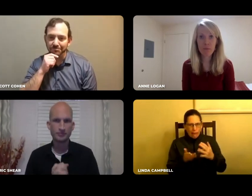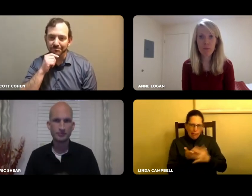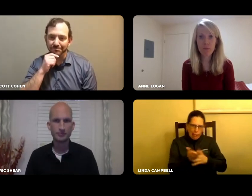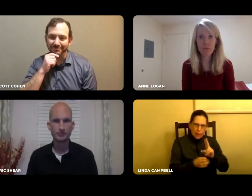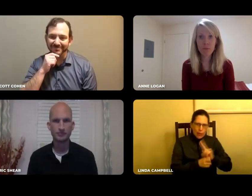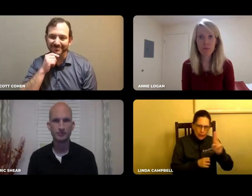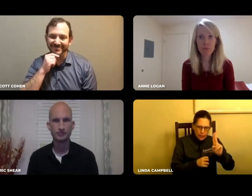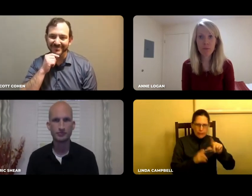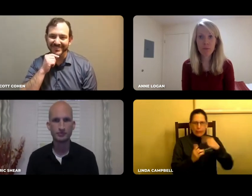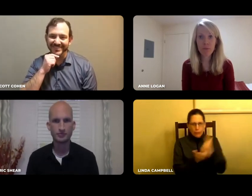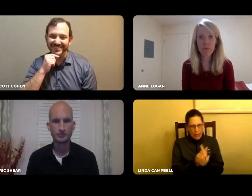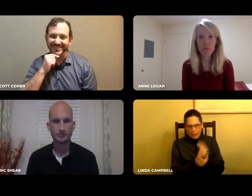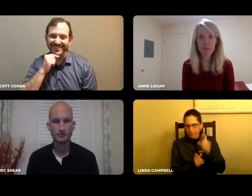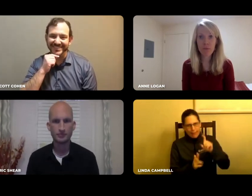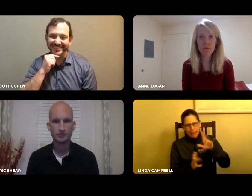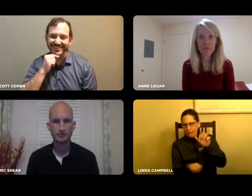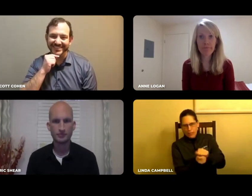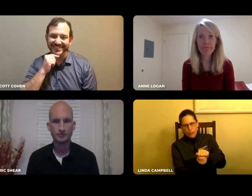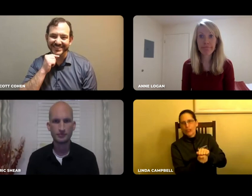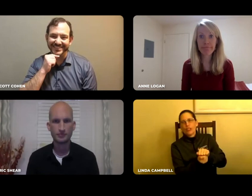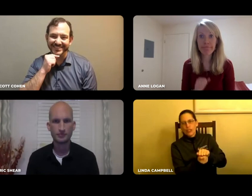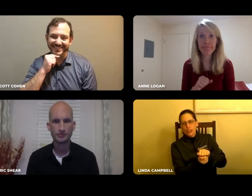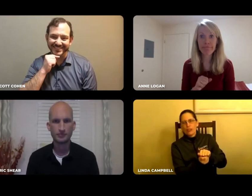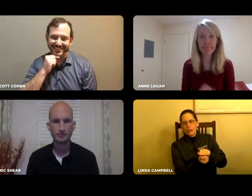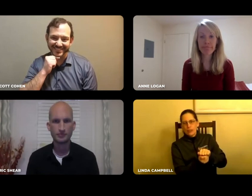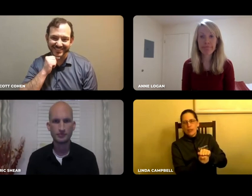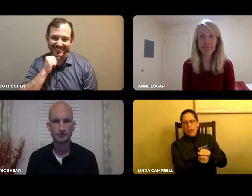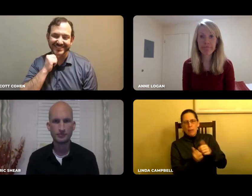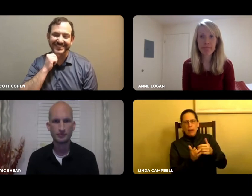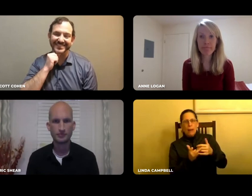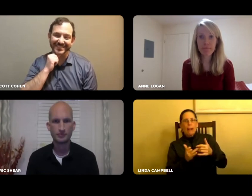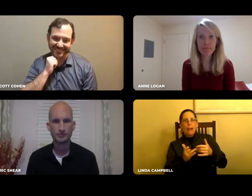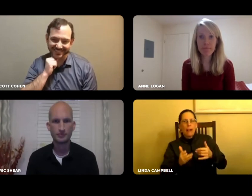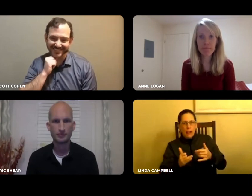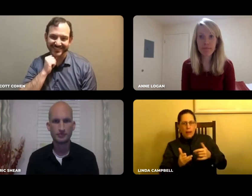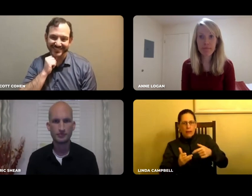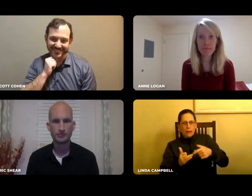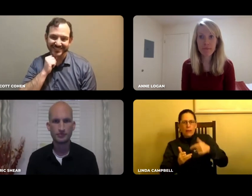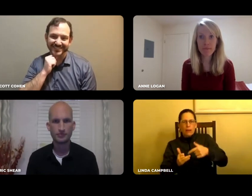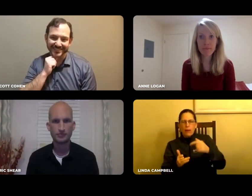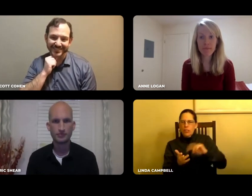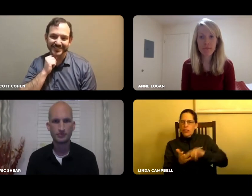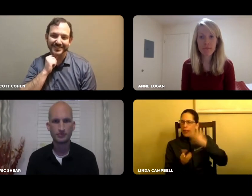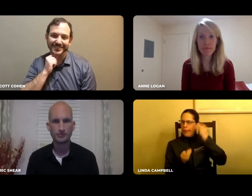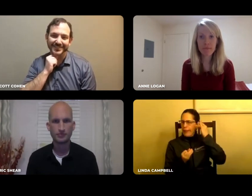Being a student is really difficult, going through the system.